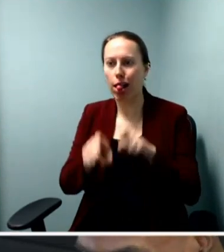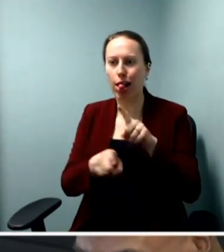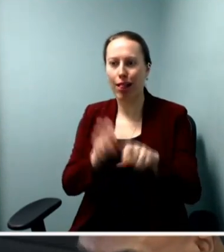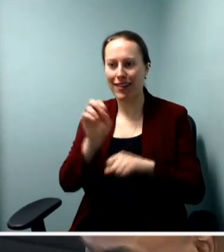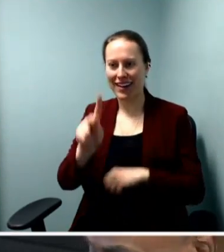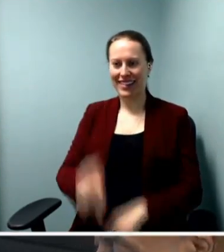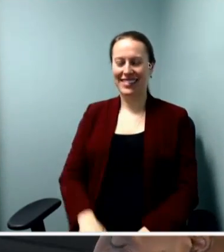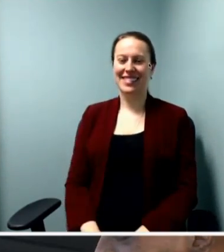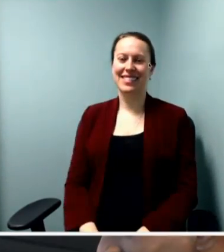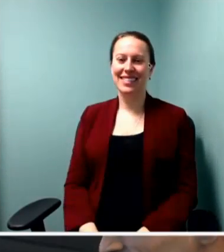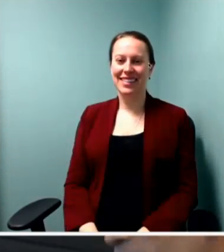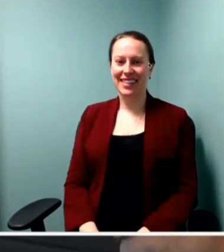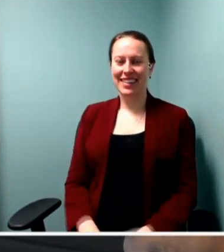I'll get down to my real job.